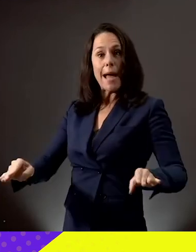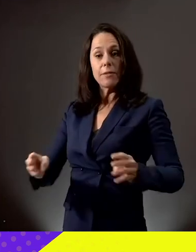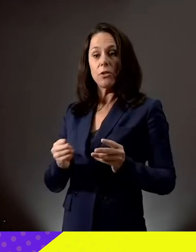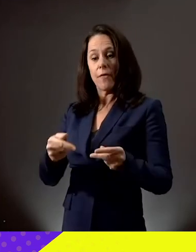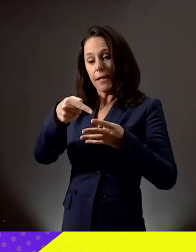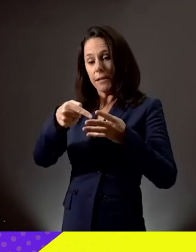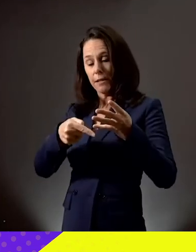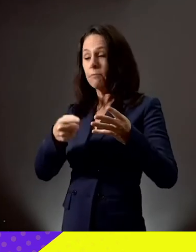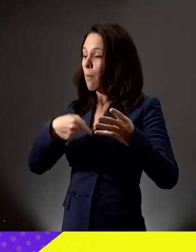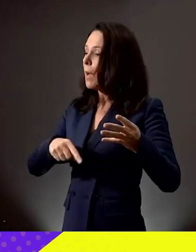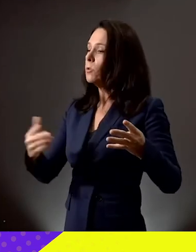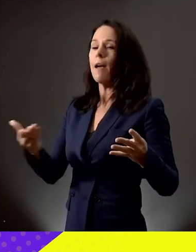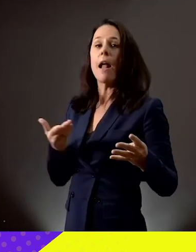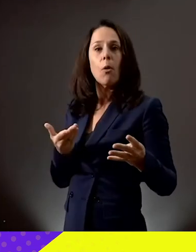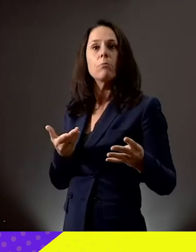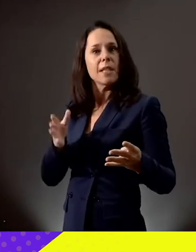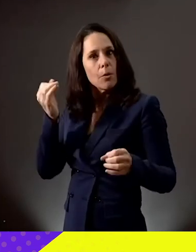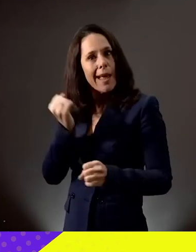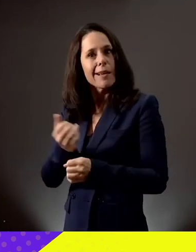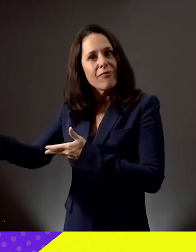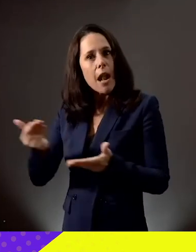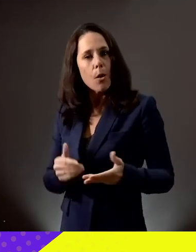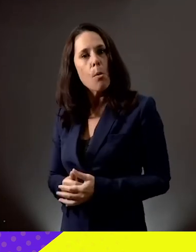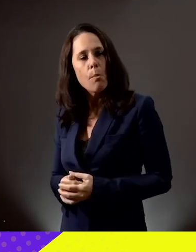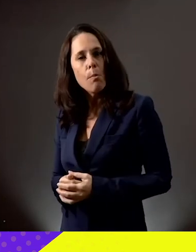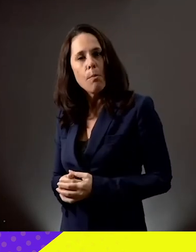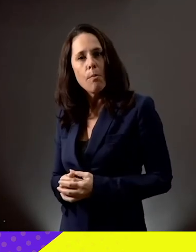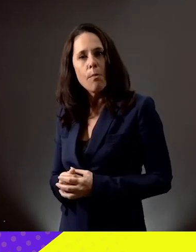And they really are. Companies...